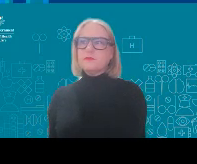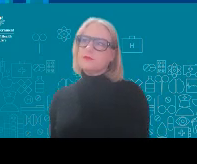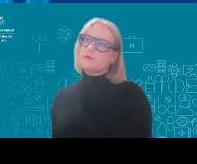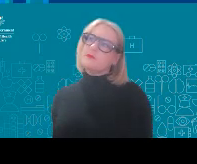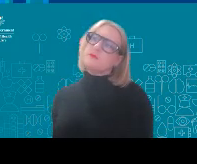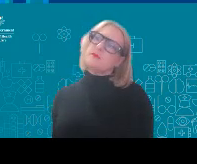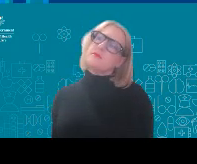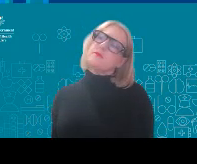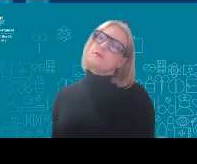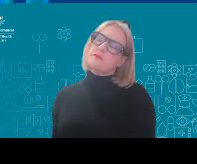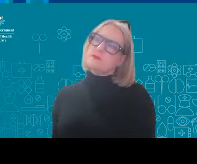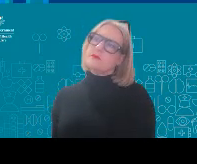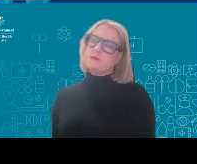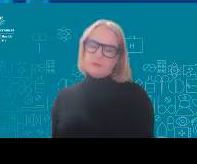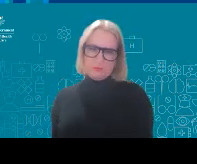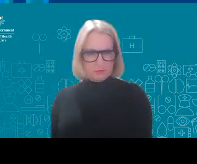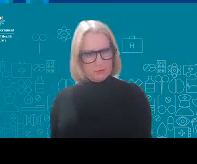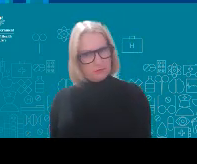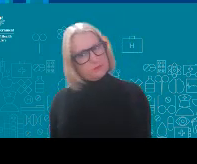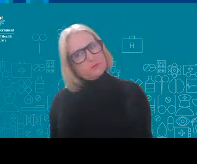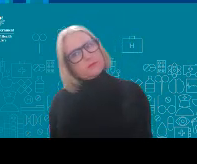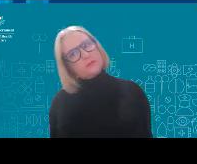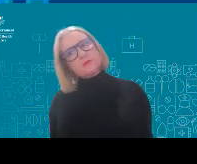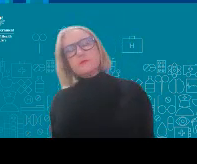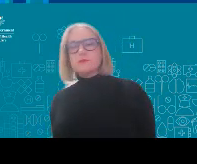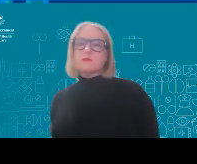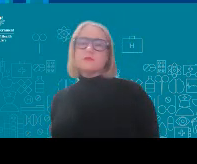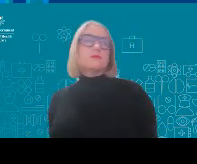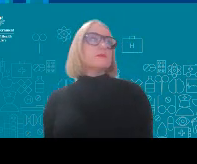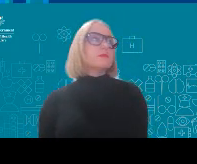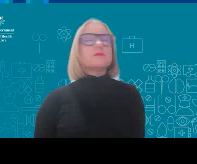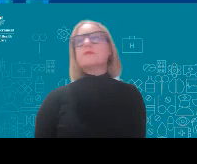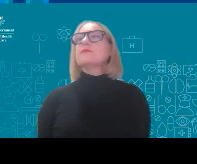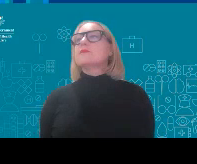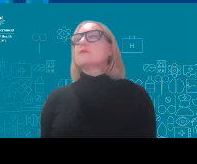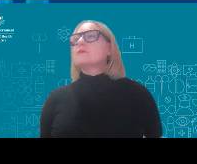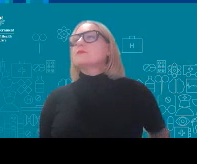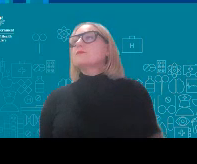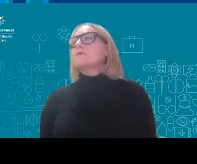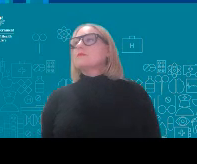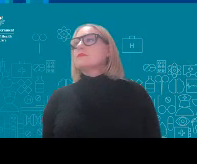furnished and staffed to provide funded aged care services as well as the provider having permission